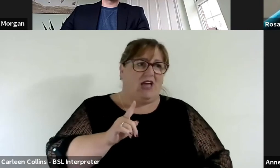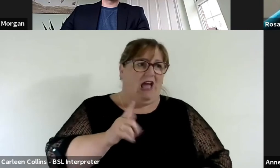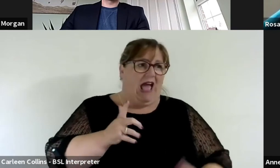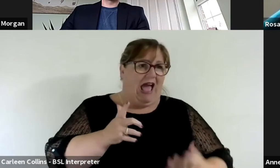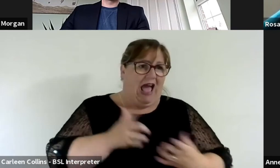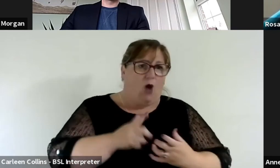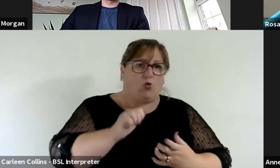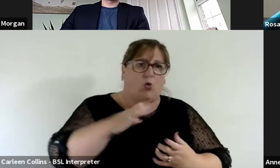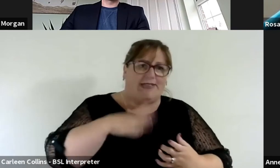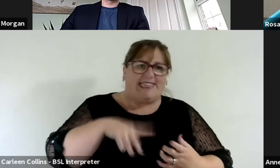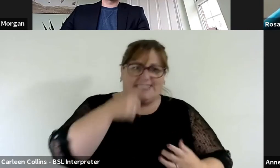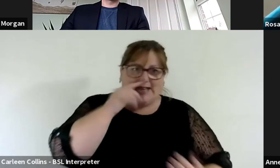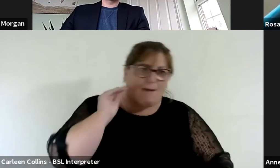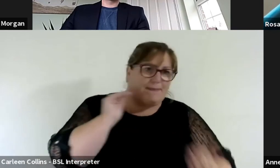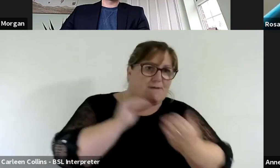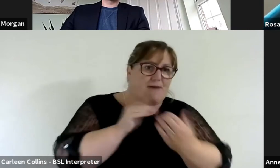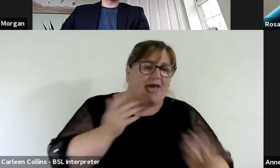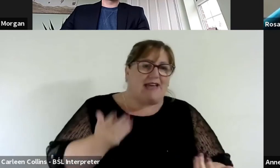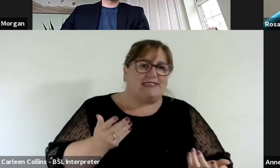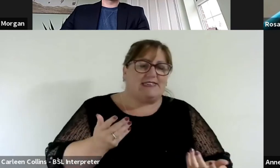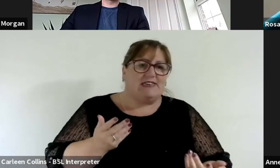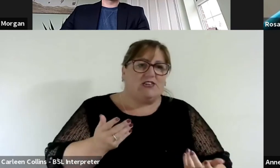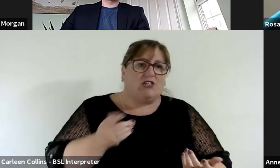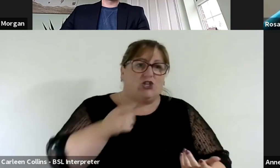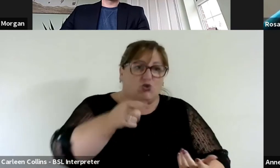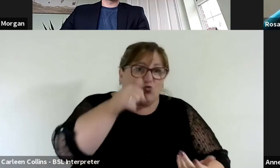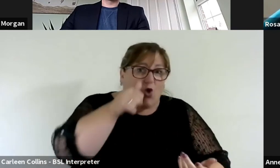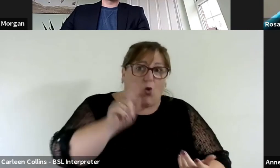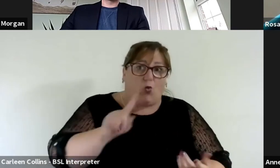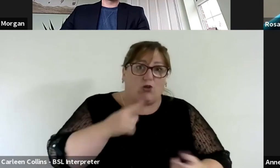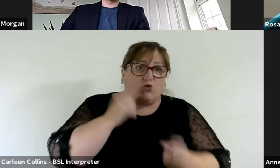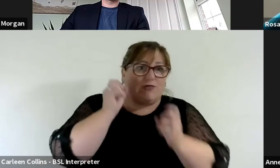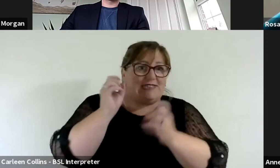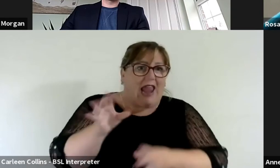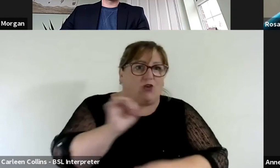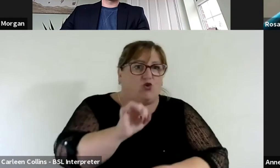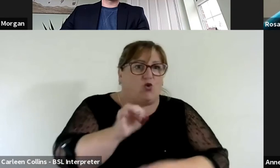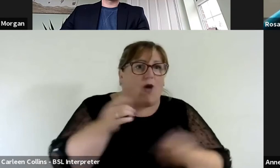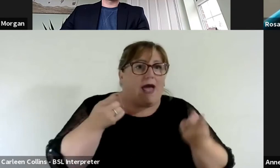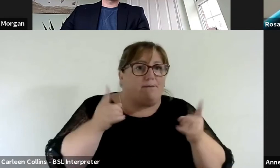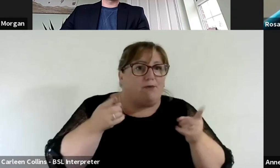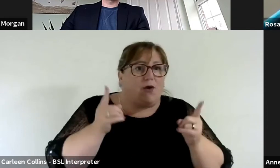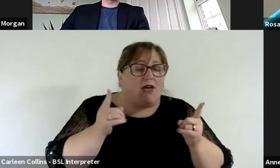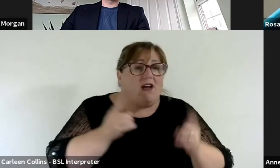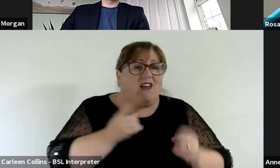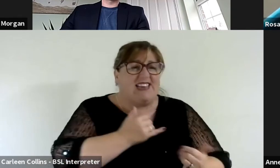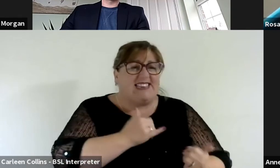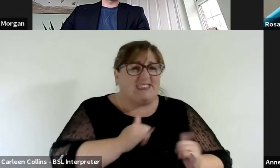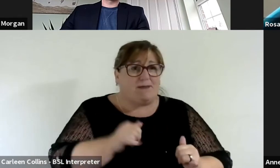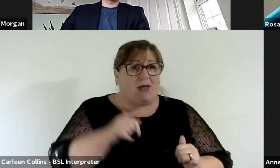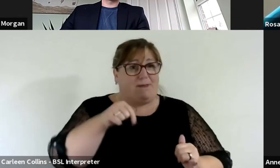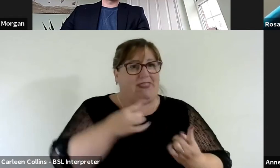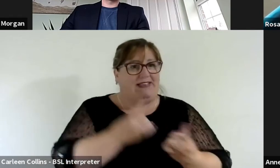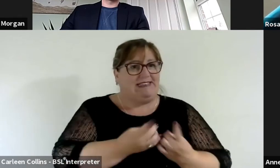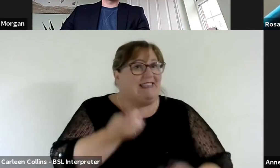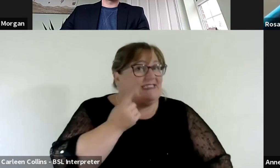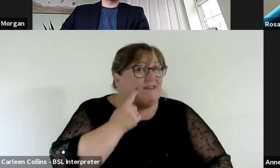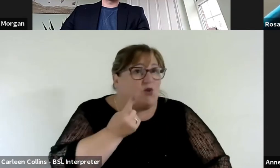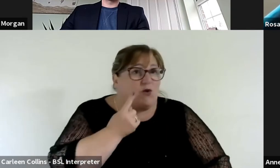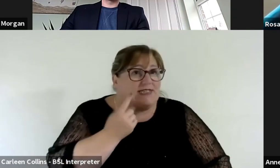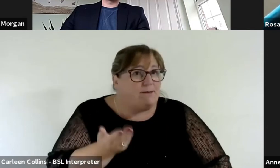Again, it comes back to Annmarie, one needs to be their own self-advocate, we have to educate ourselves and know how our needs can be met and be able to share with the